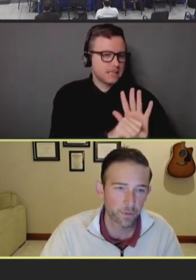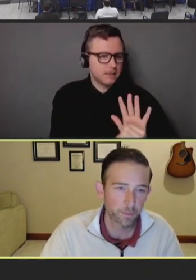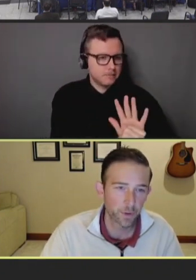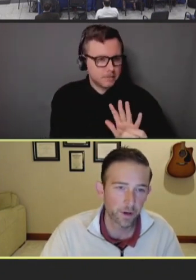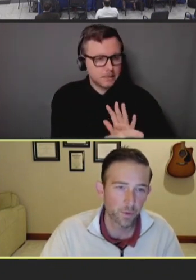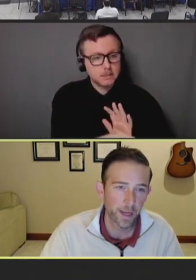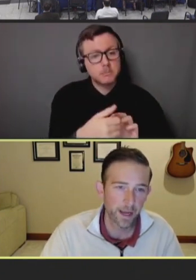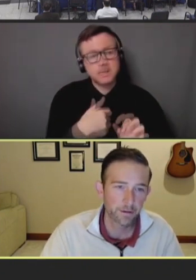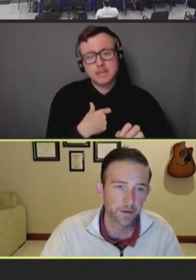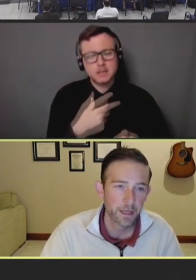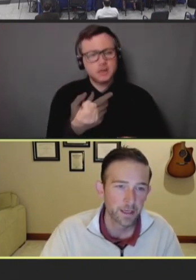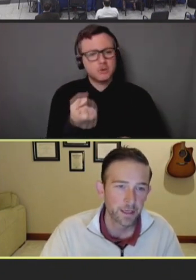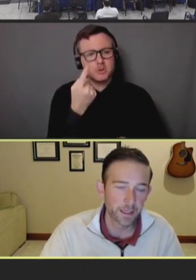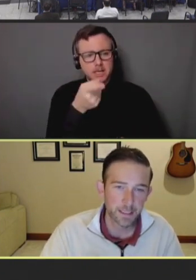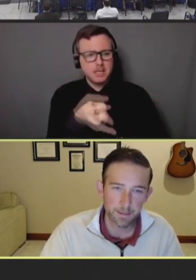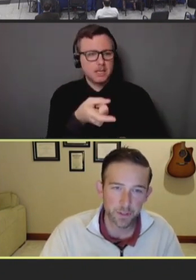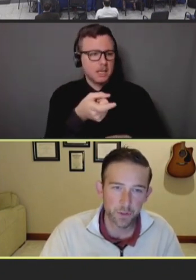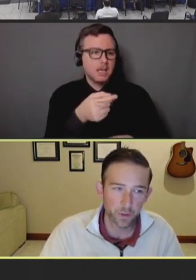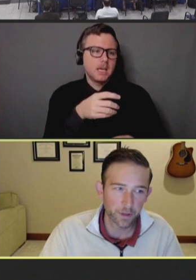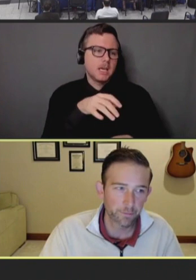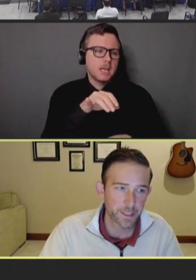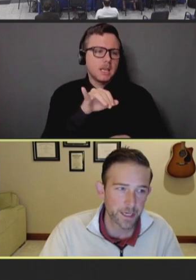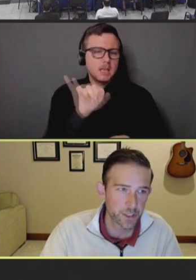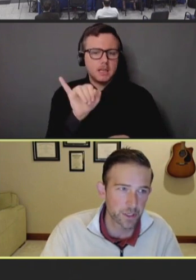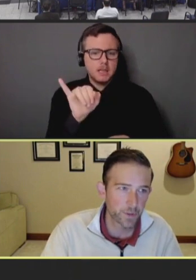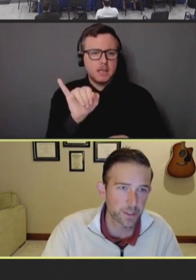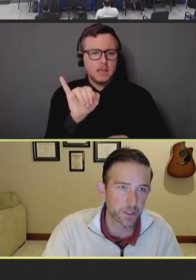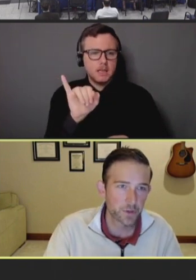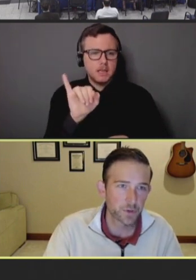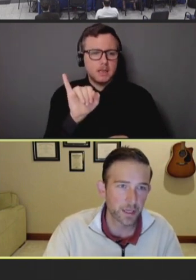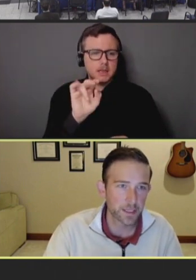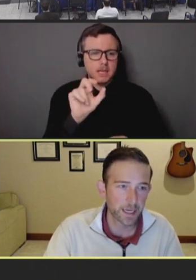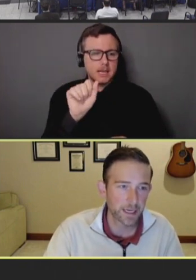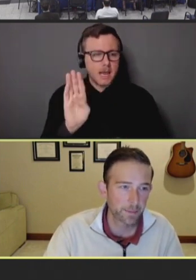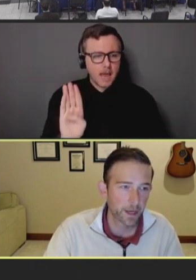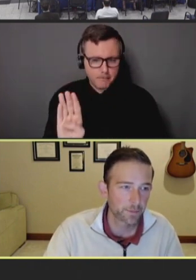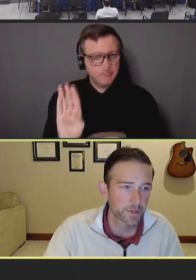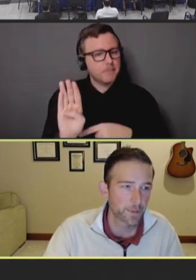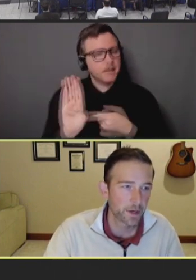With polio, we have an accepted correlate of protection, which is a neutralizing antibody